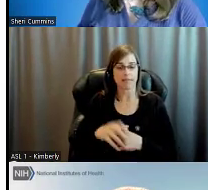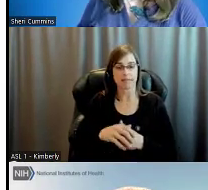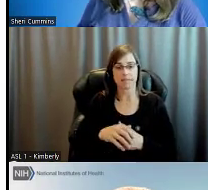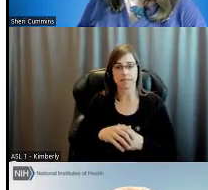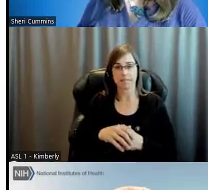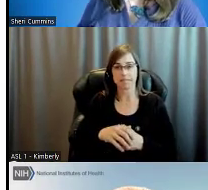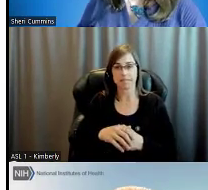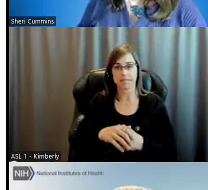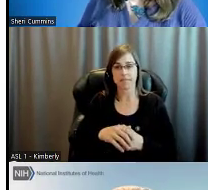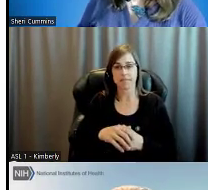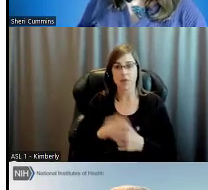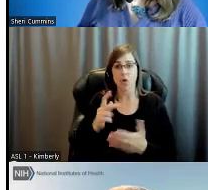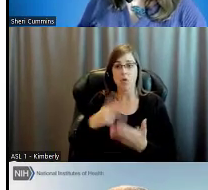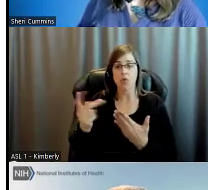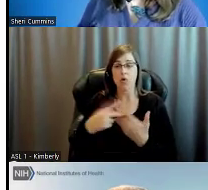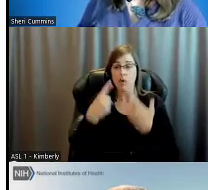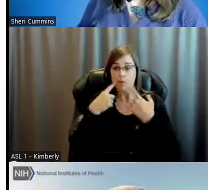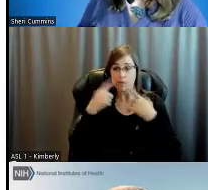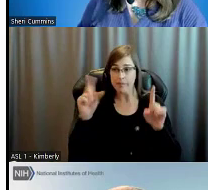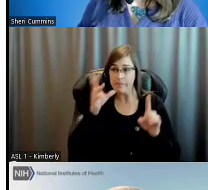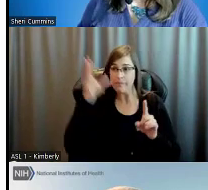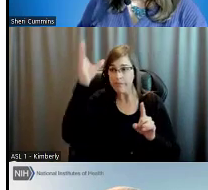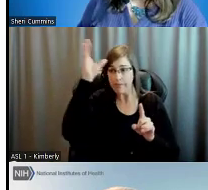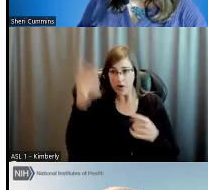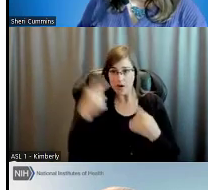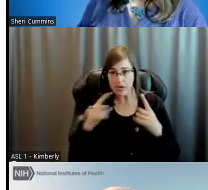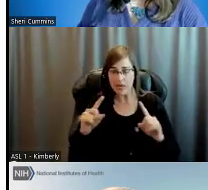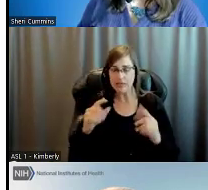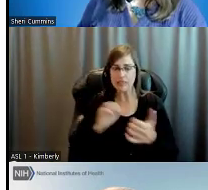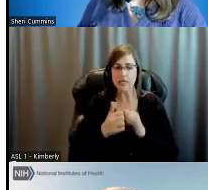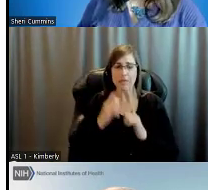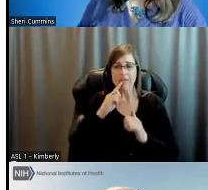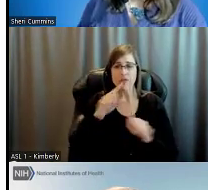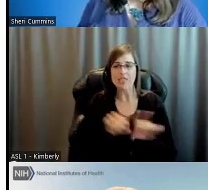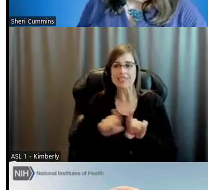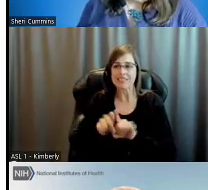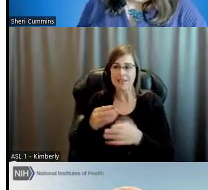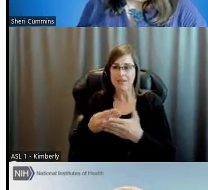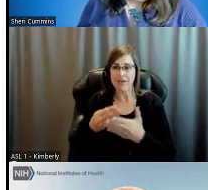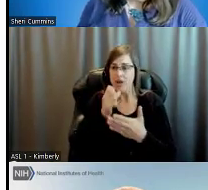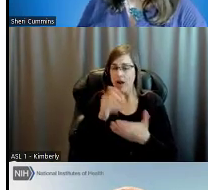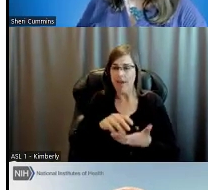Program Announcements and Parent Announcements compete for the same funds, so they don't have set-aside funds